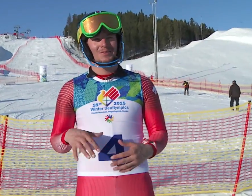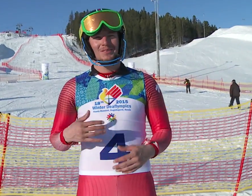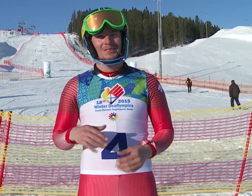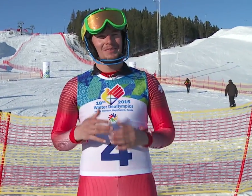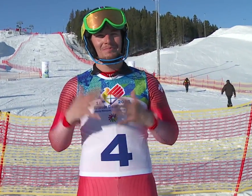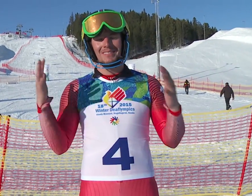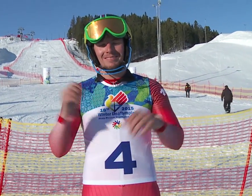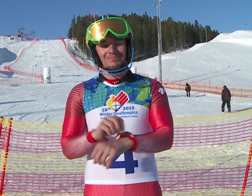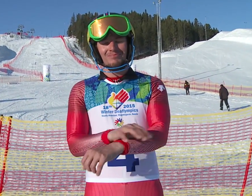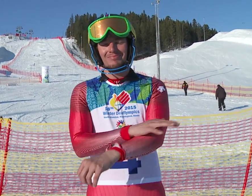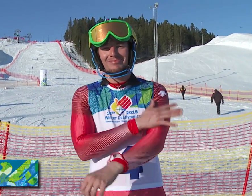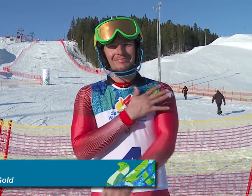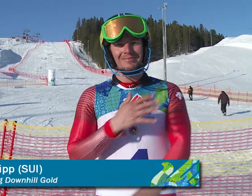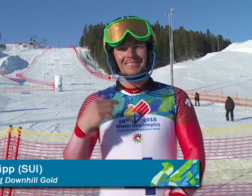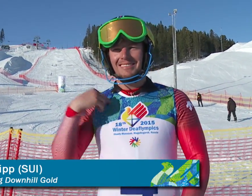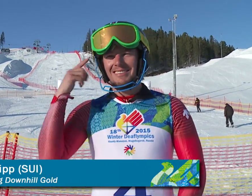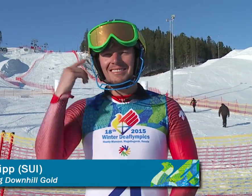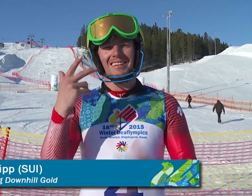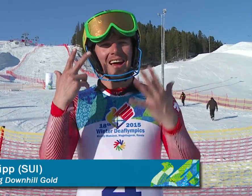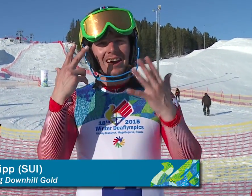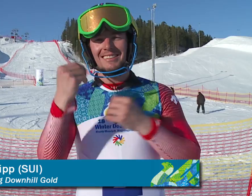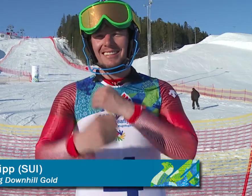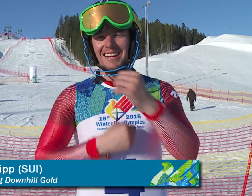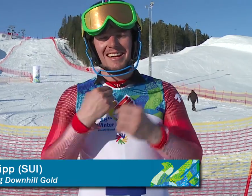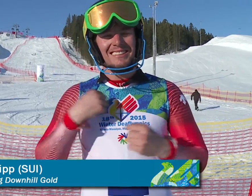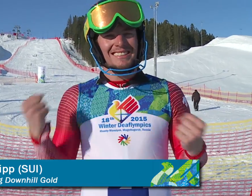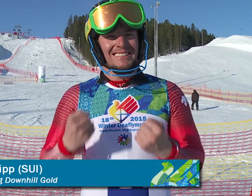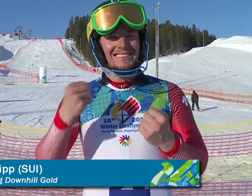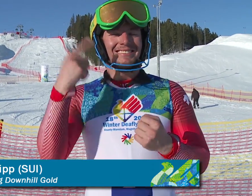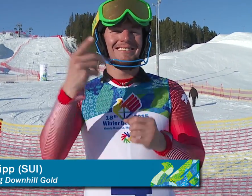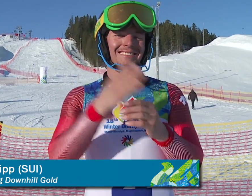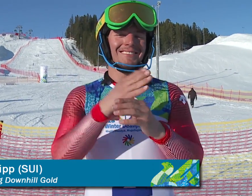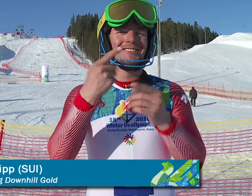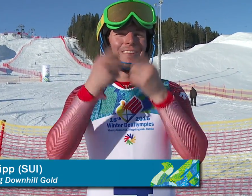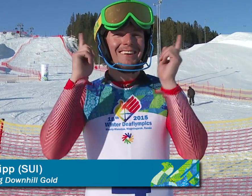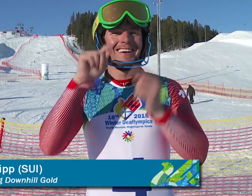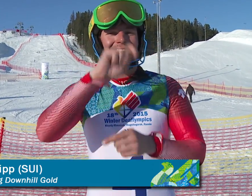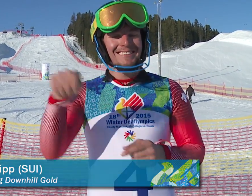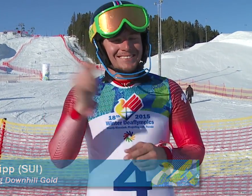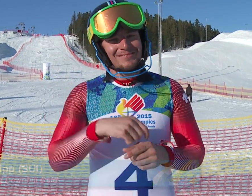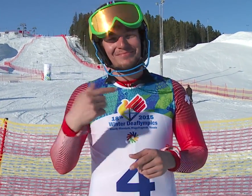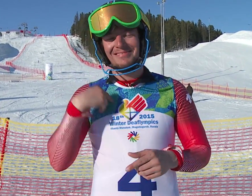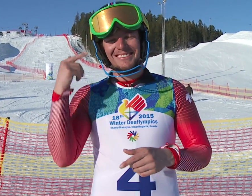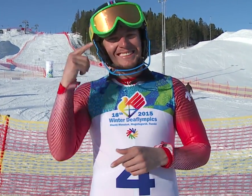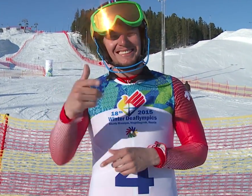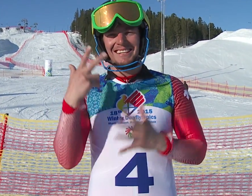Wow! I have goosebumps thinking about it. It's been 8 years of training. When Slovakia was cancelled, I was still determined to continue with